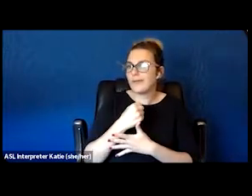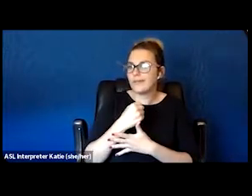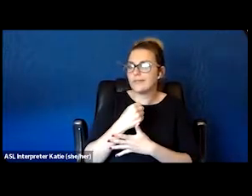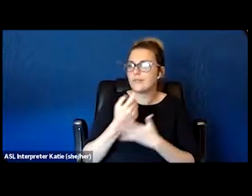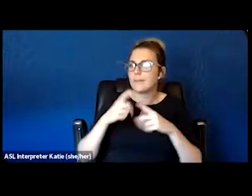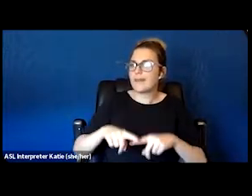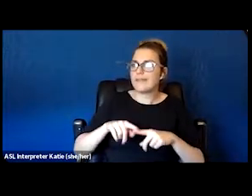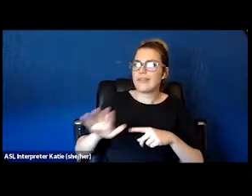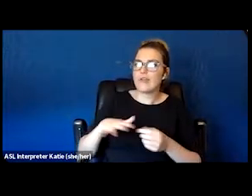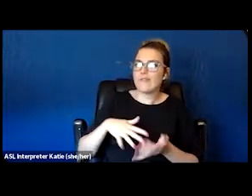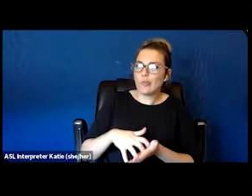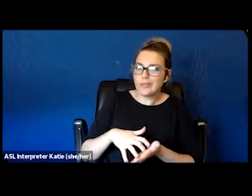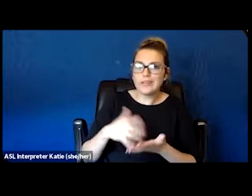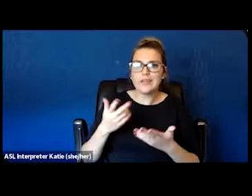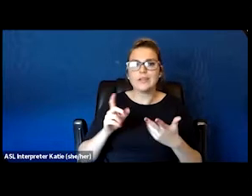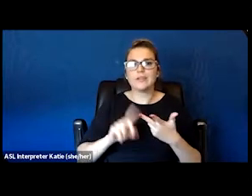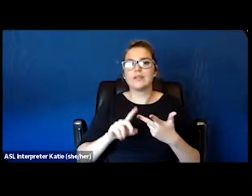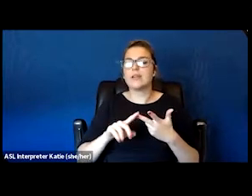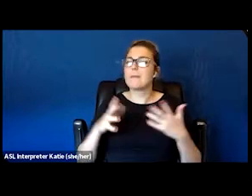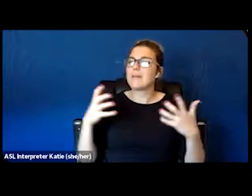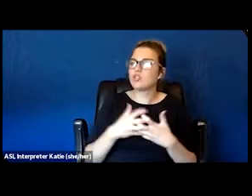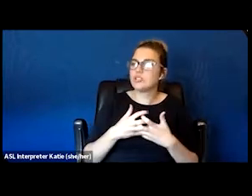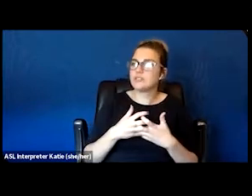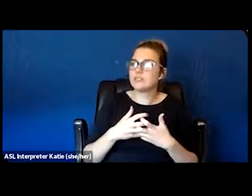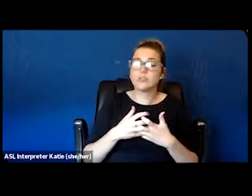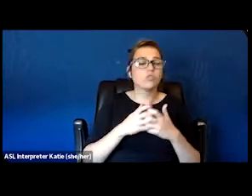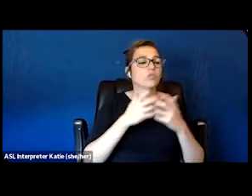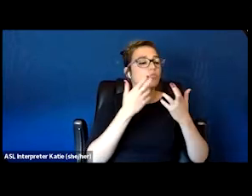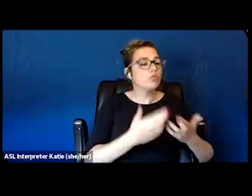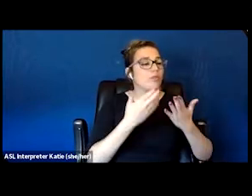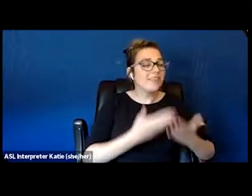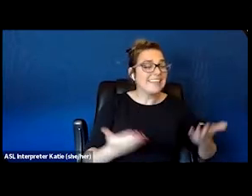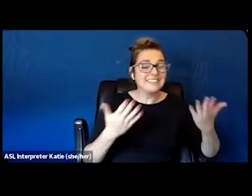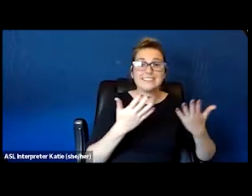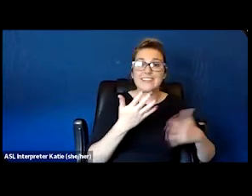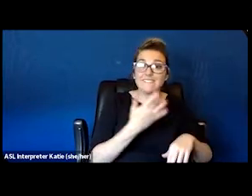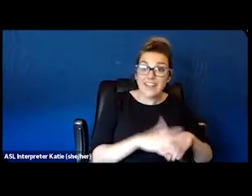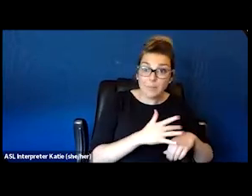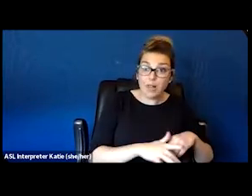and then there is a process to match folks to resources as they come available. To refer people to those resources,